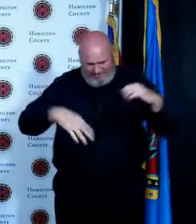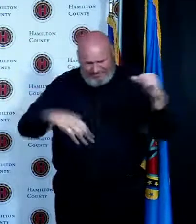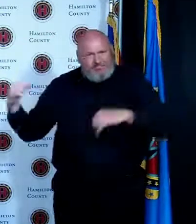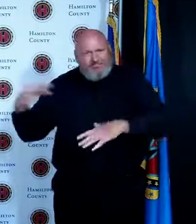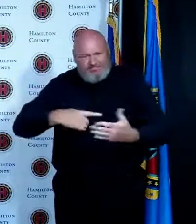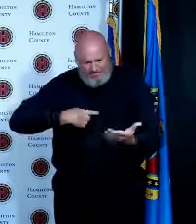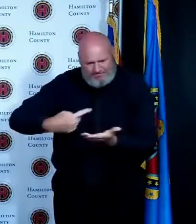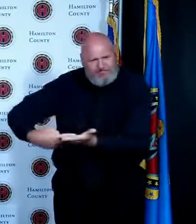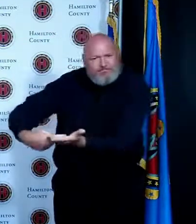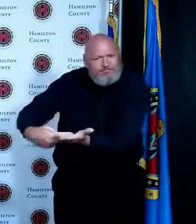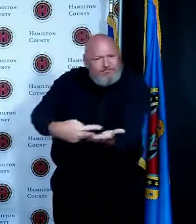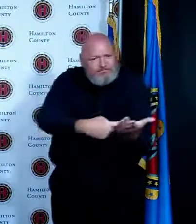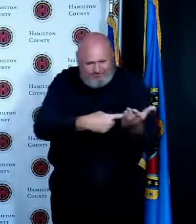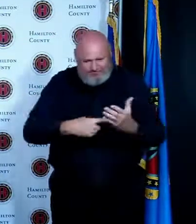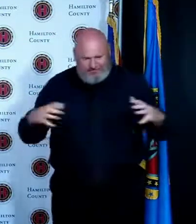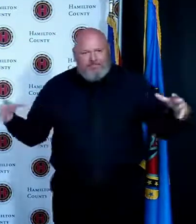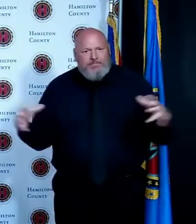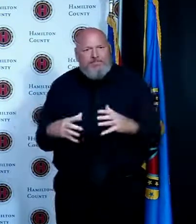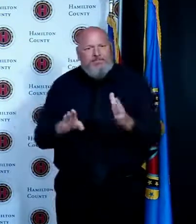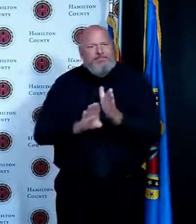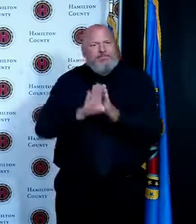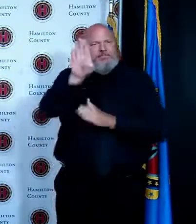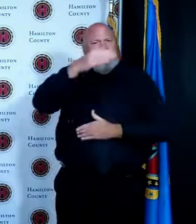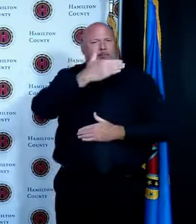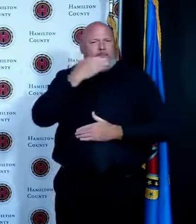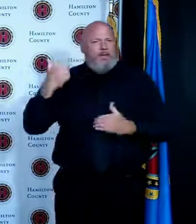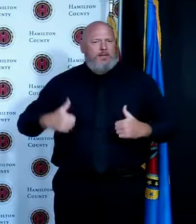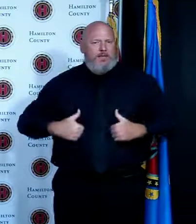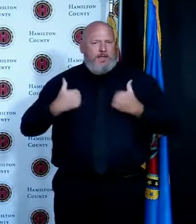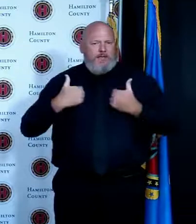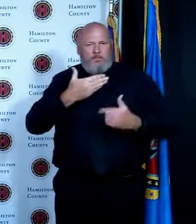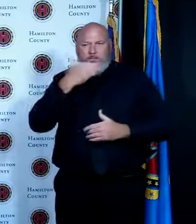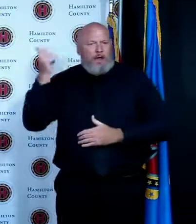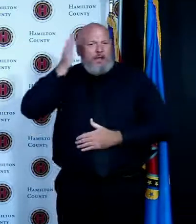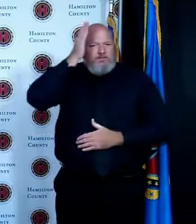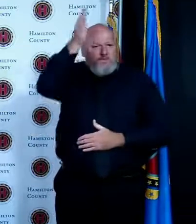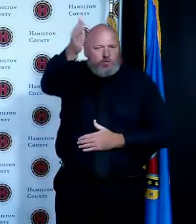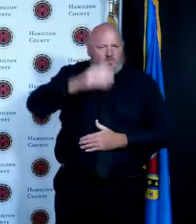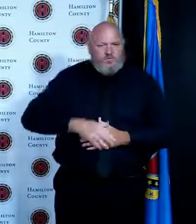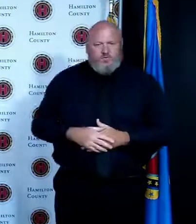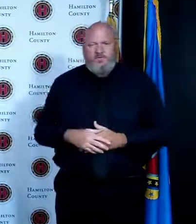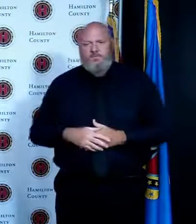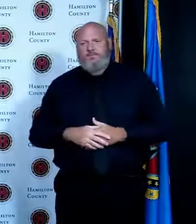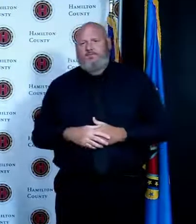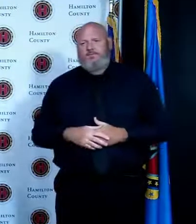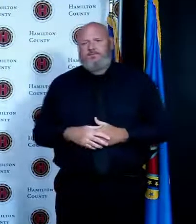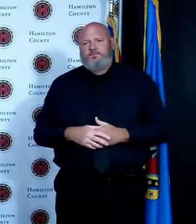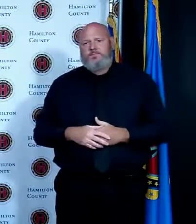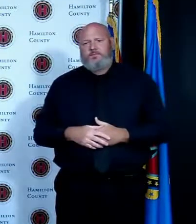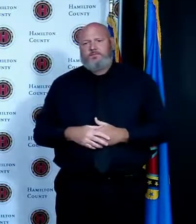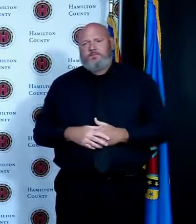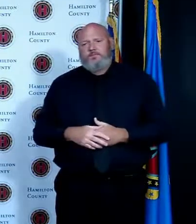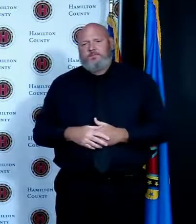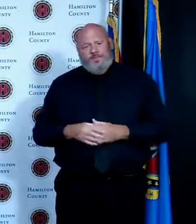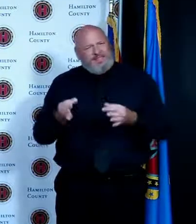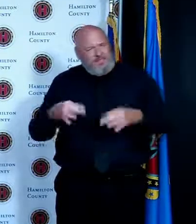it's important conversation to have but we do want to be thoughtful and careful about how we roll things out and so Commissioner Parks